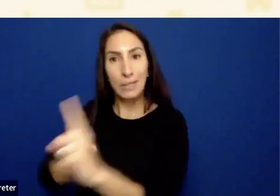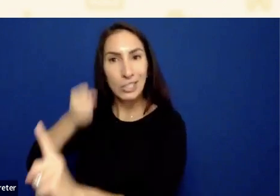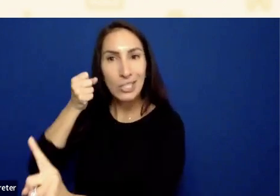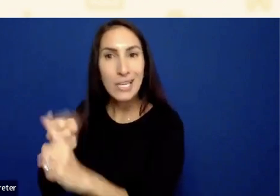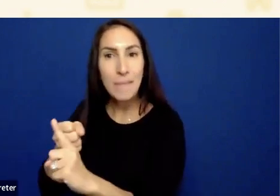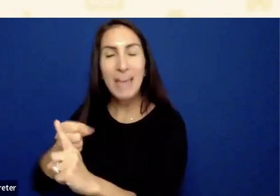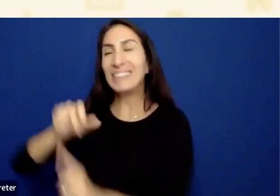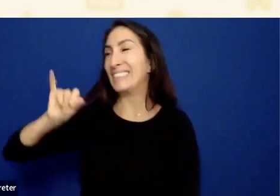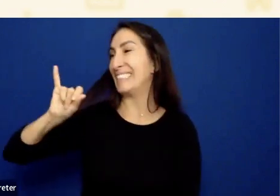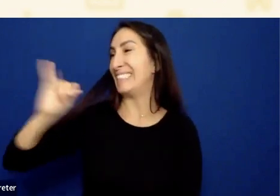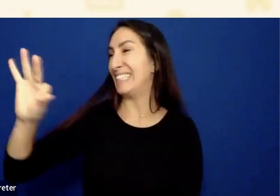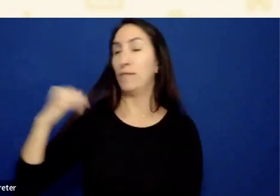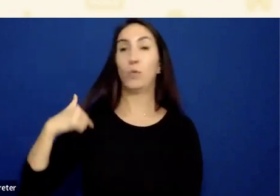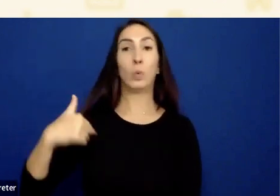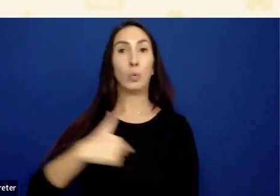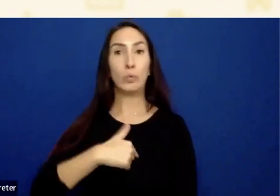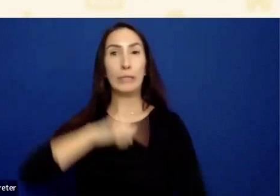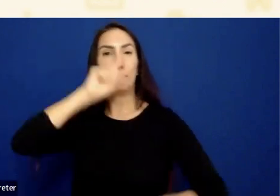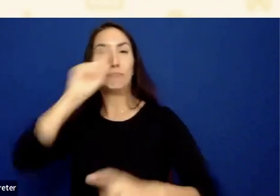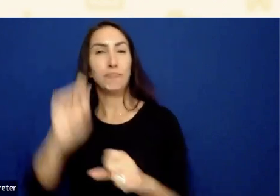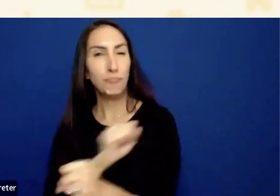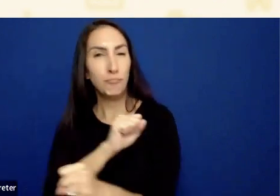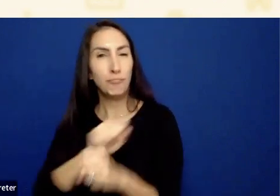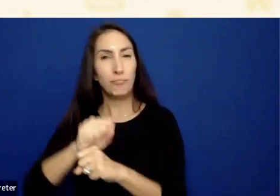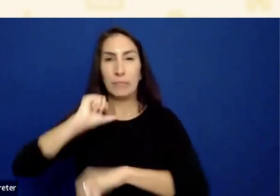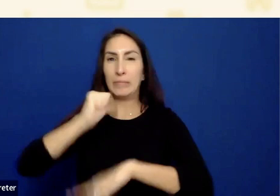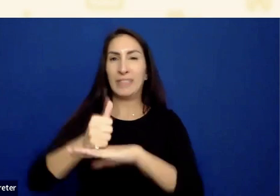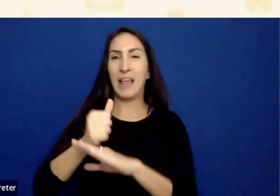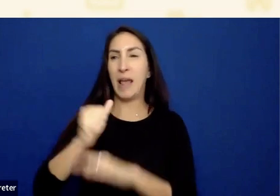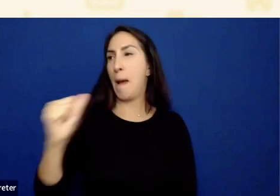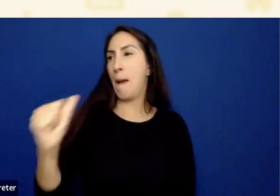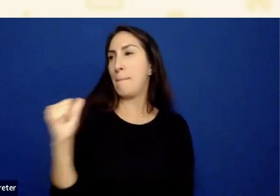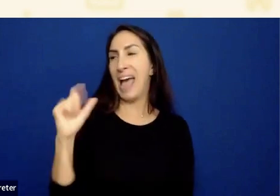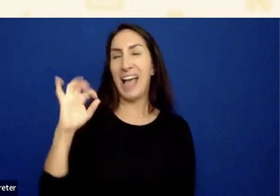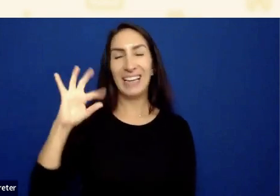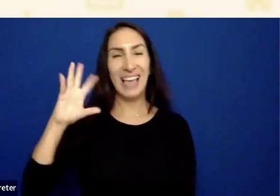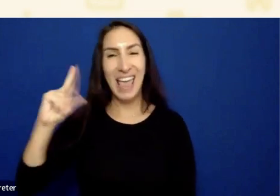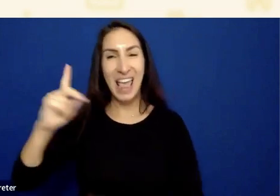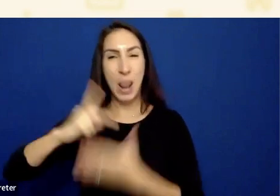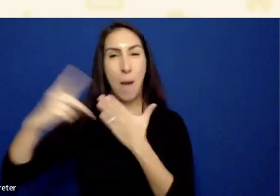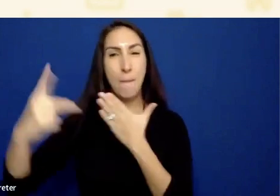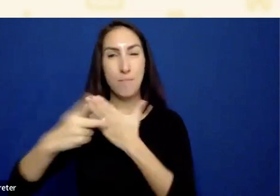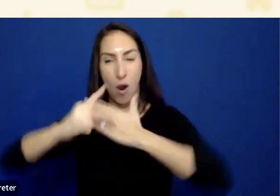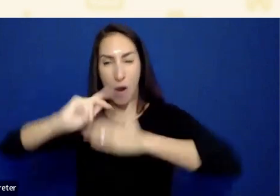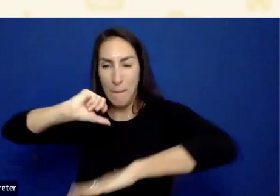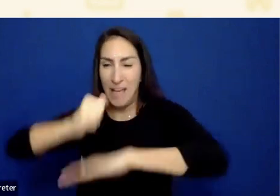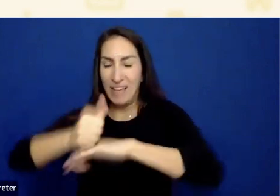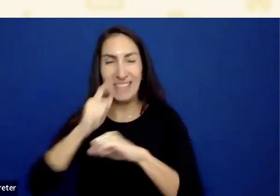accessible back-end program in WordPress at getting people with disabilities employed productively?